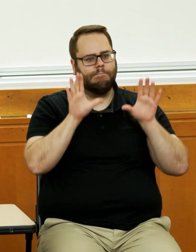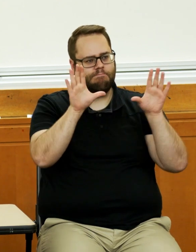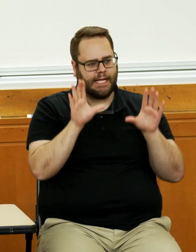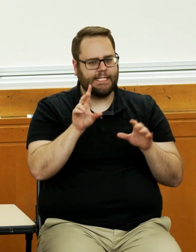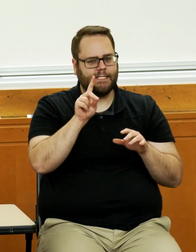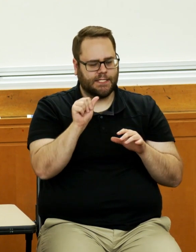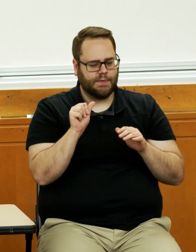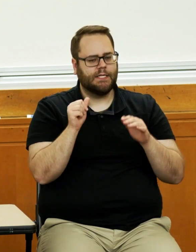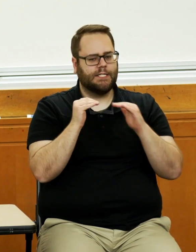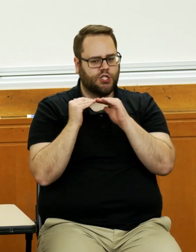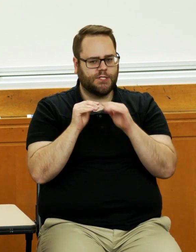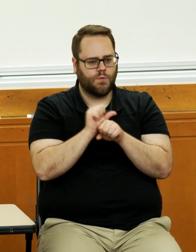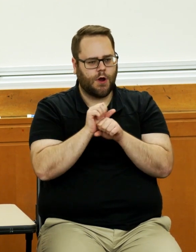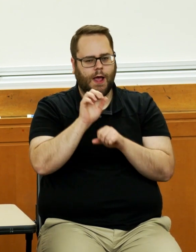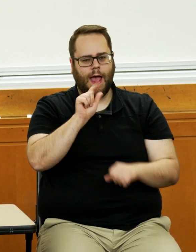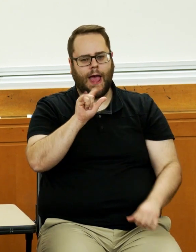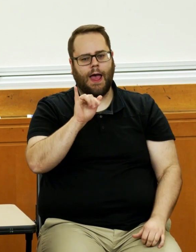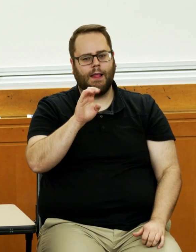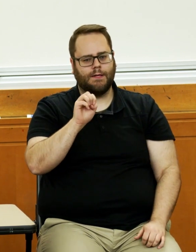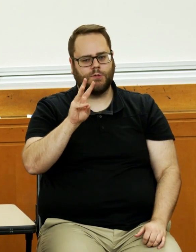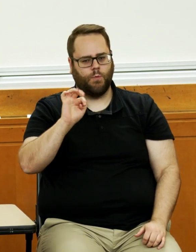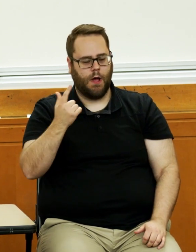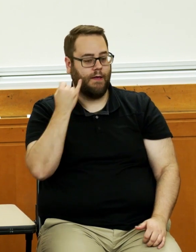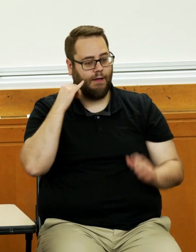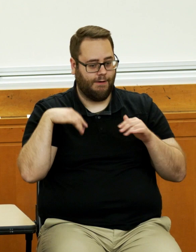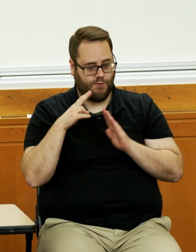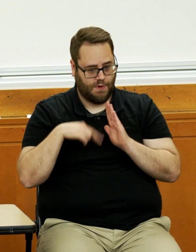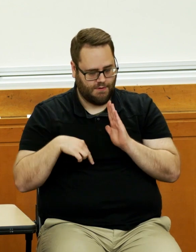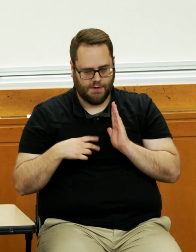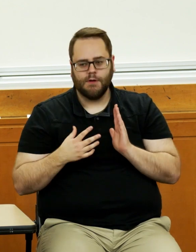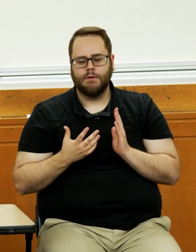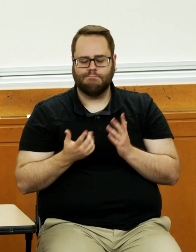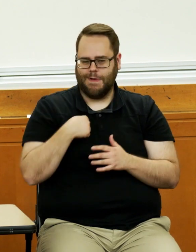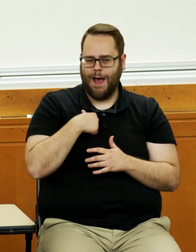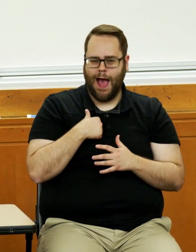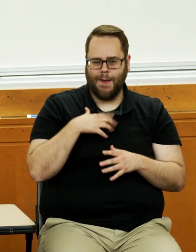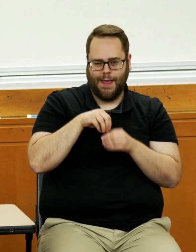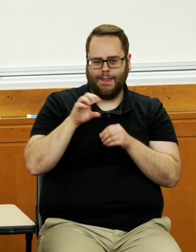Alice Wong. If you haven't read Alice's work, I'm actually in this essay collection,